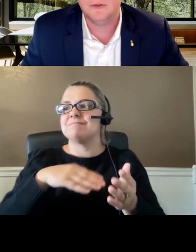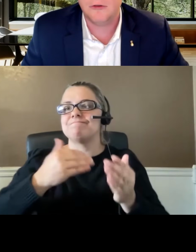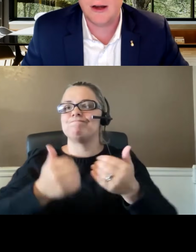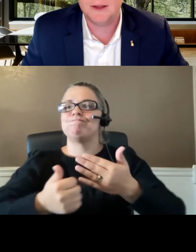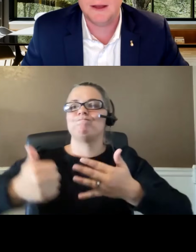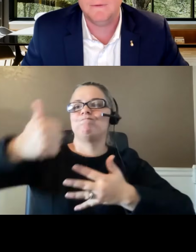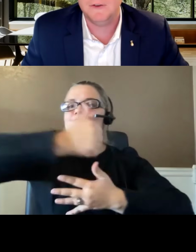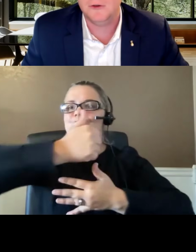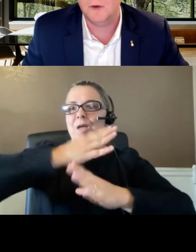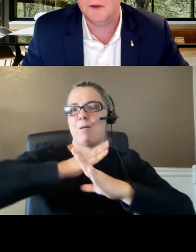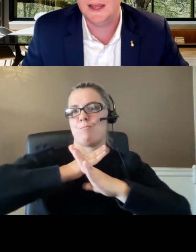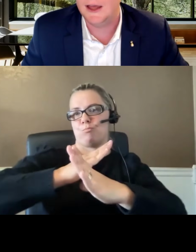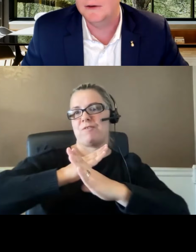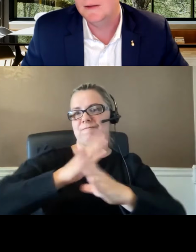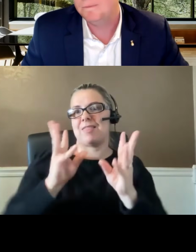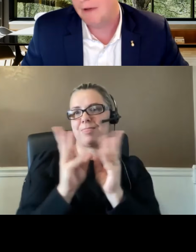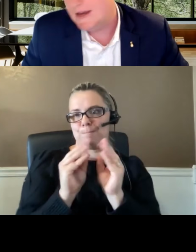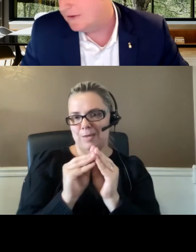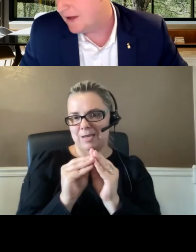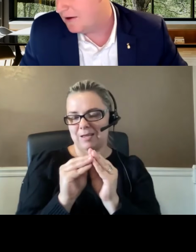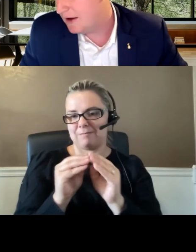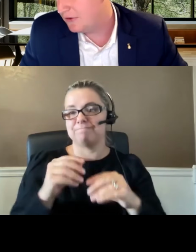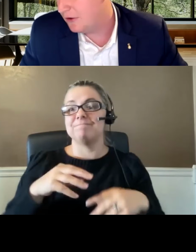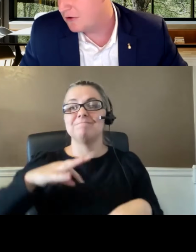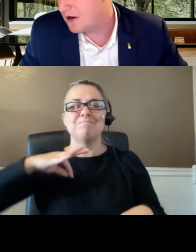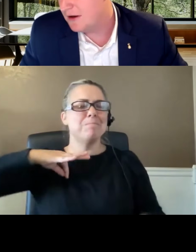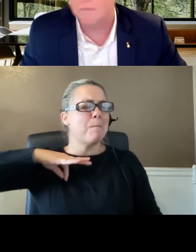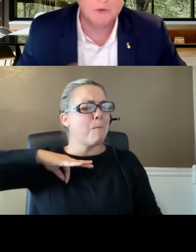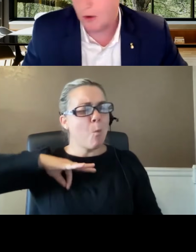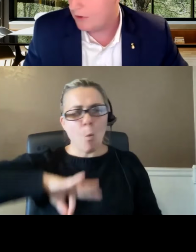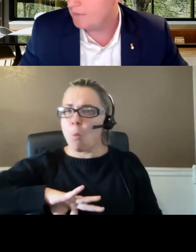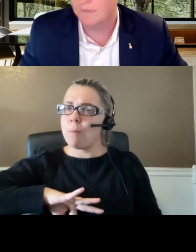be incredibly beneficial when we can. Might need to sign a non-disclosure agreement. No problem,